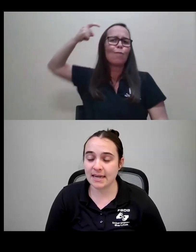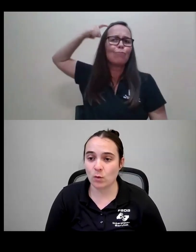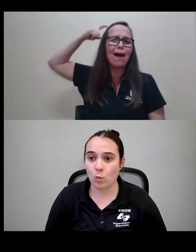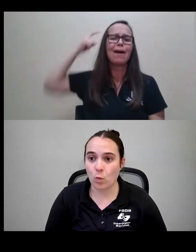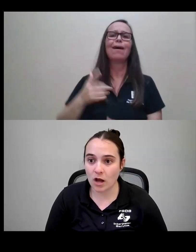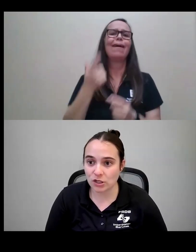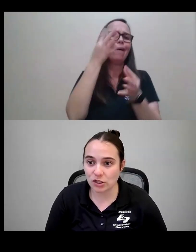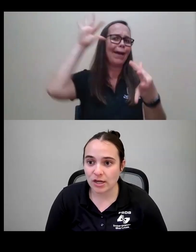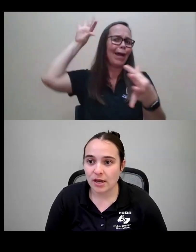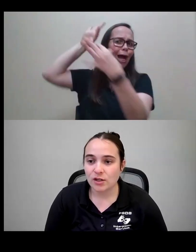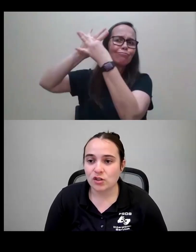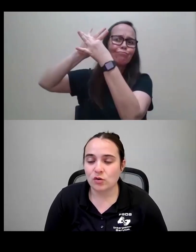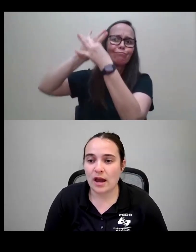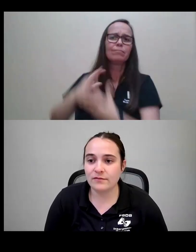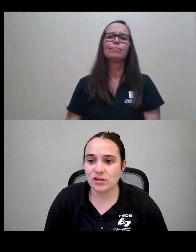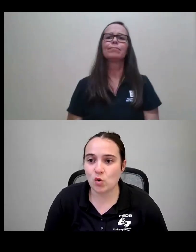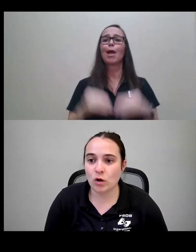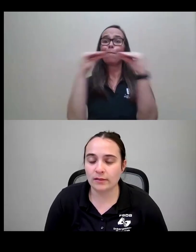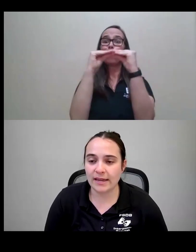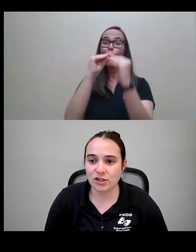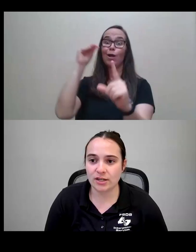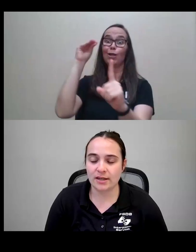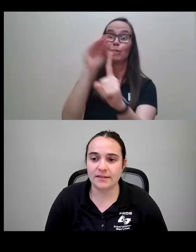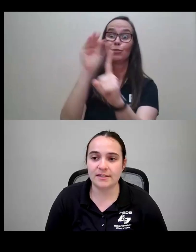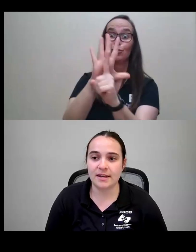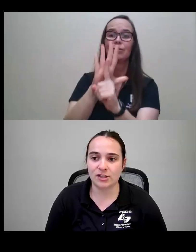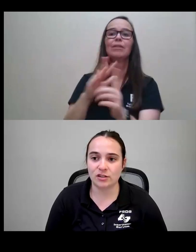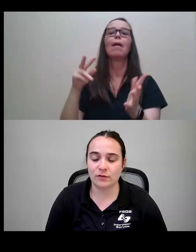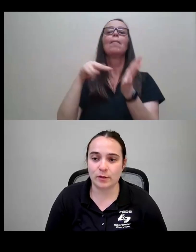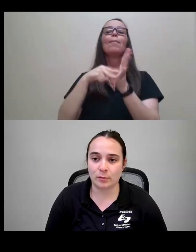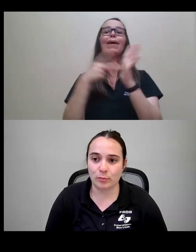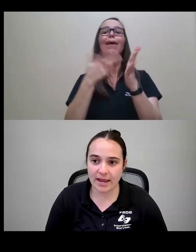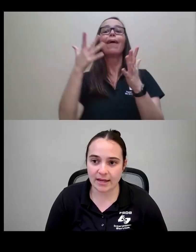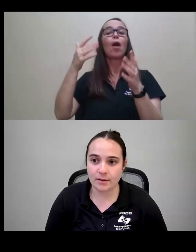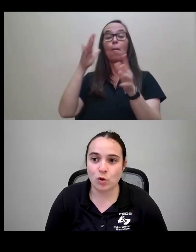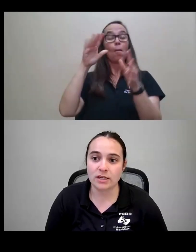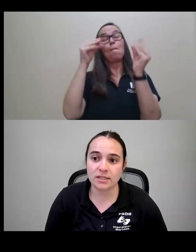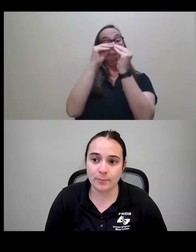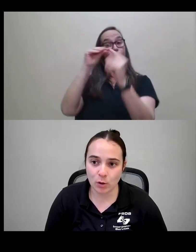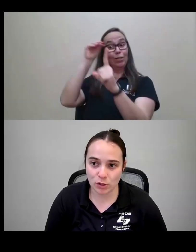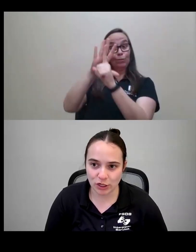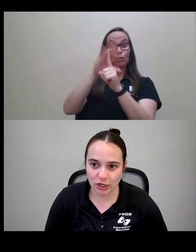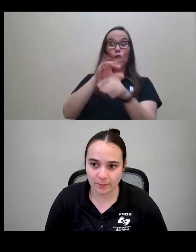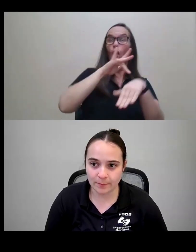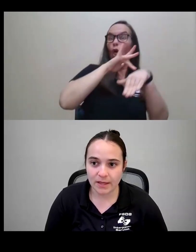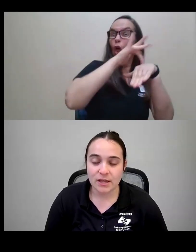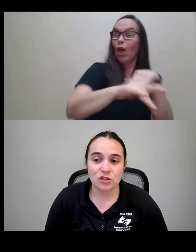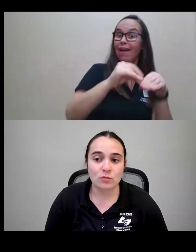see and watch to have this correlation and these connections from their brain and more exposure.